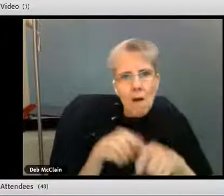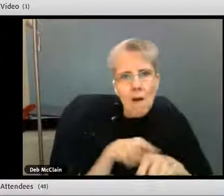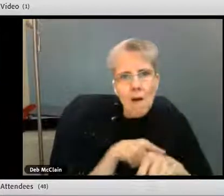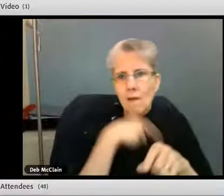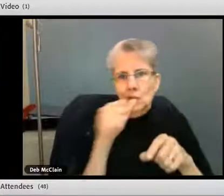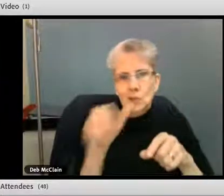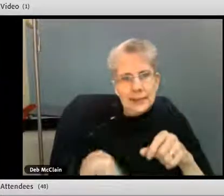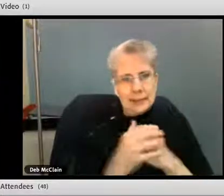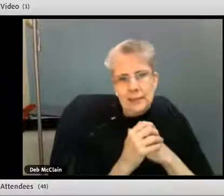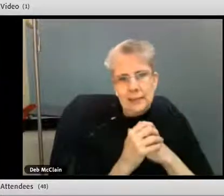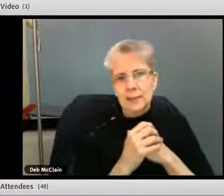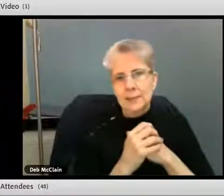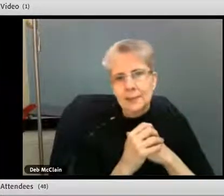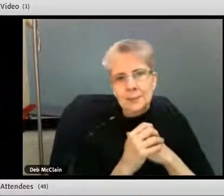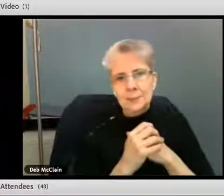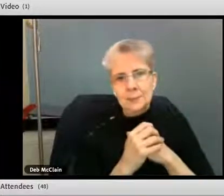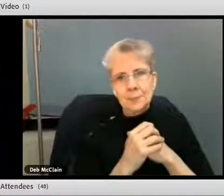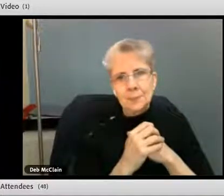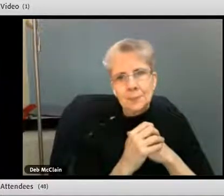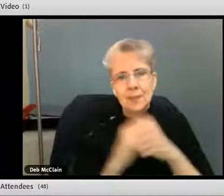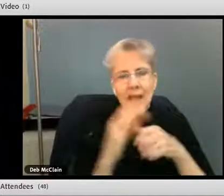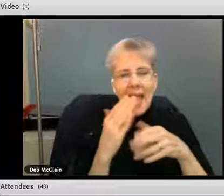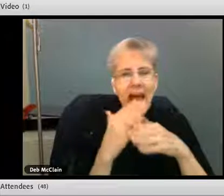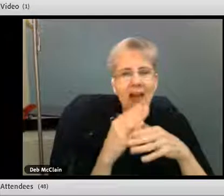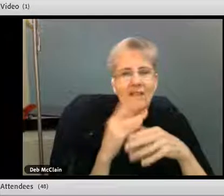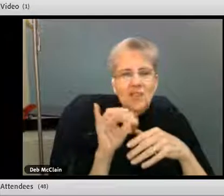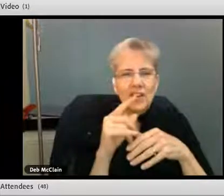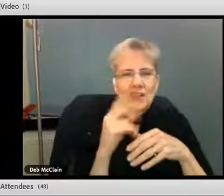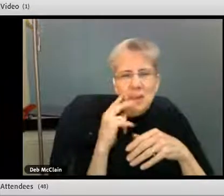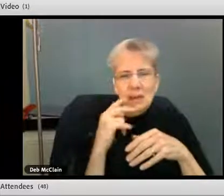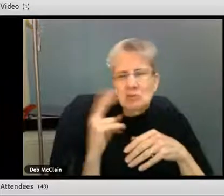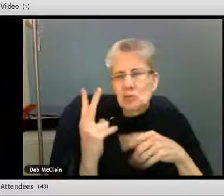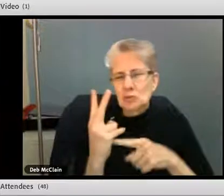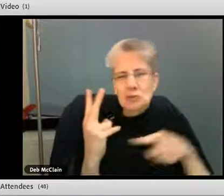Average videos we say two to five minutes, but I would say I would even aim for a shorter amount of time.